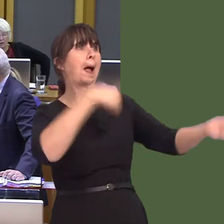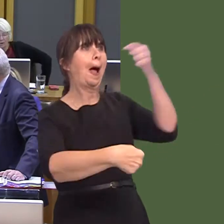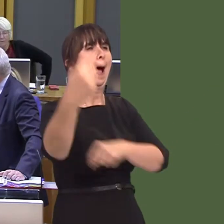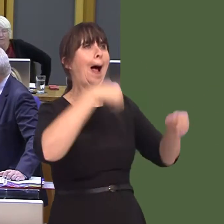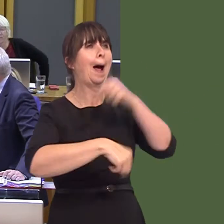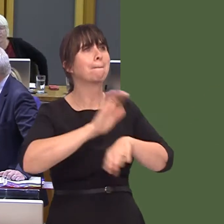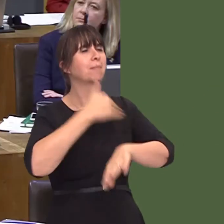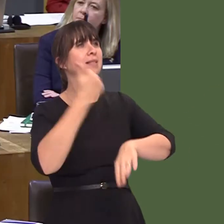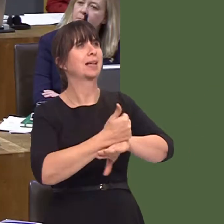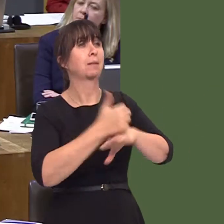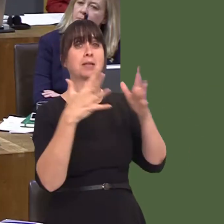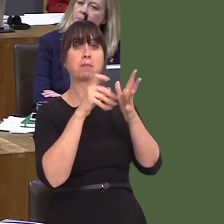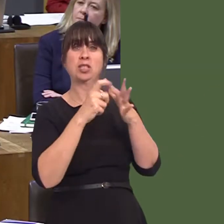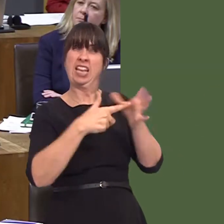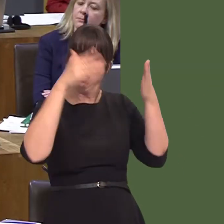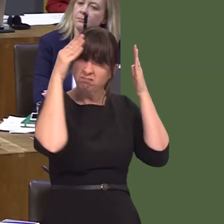Thatís what the Welsh Development Agency did. Thatís no longer the case.